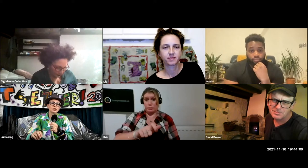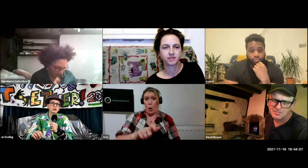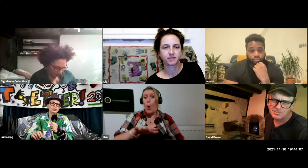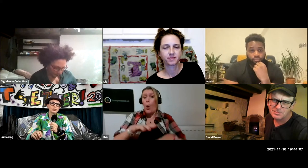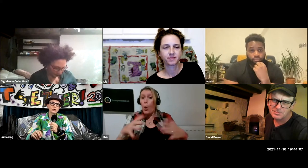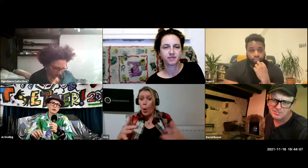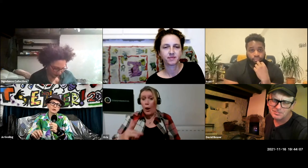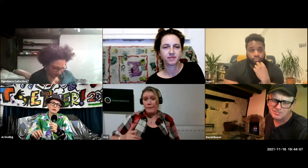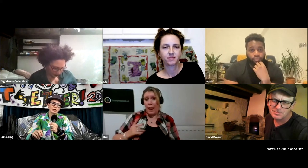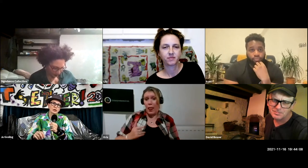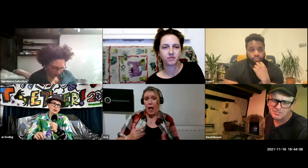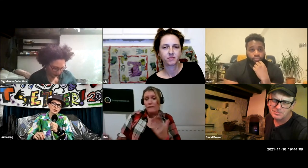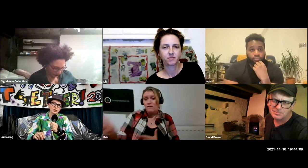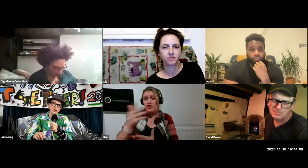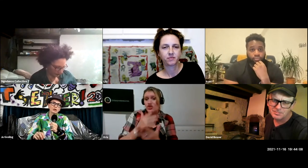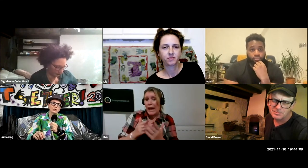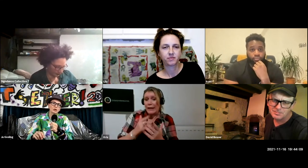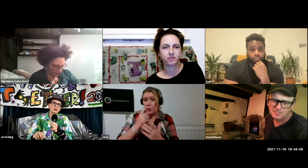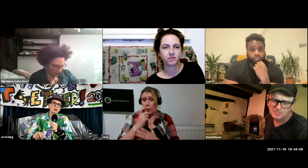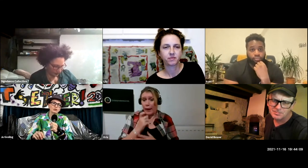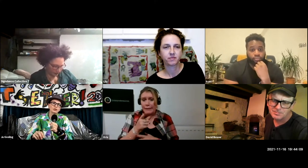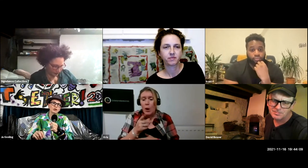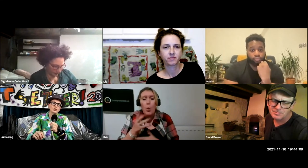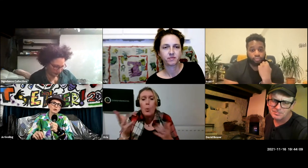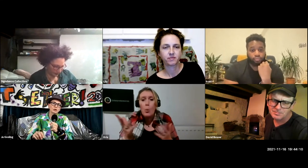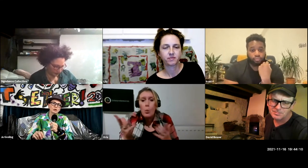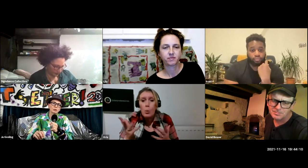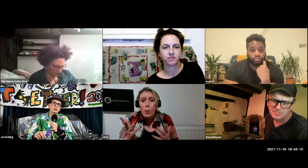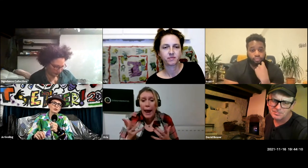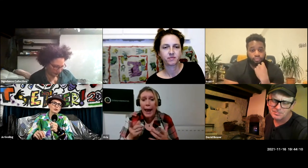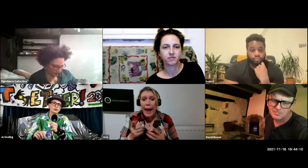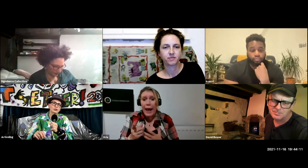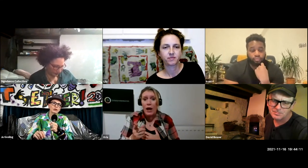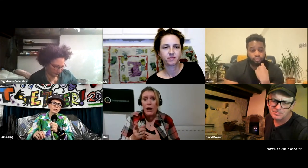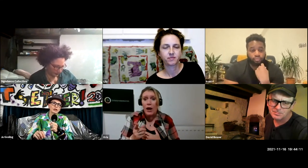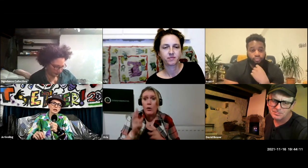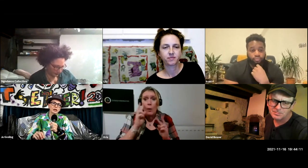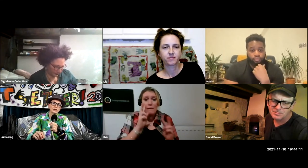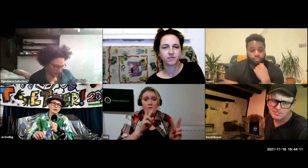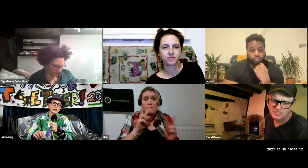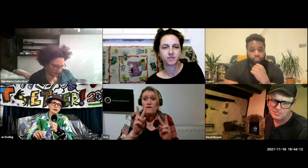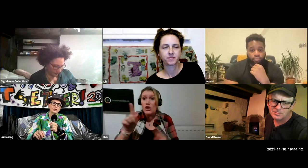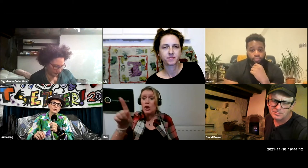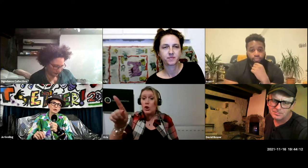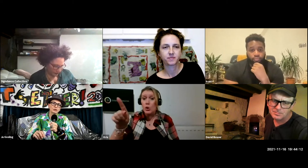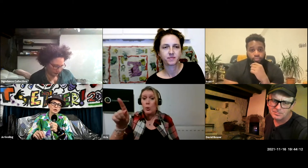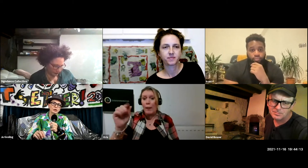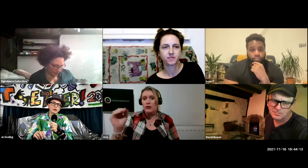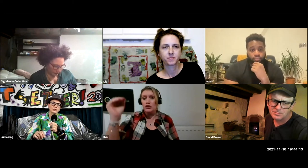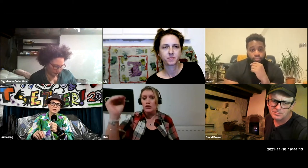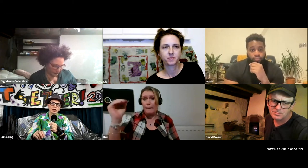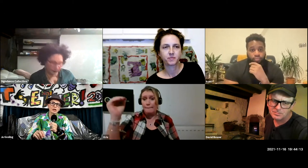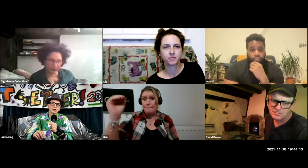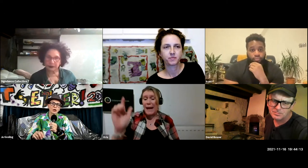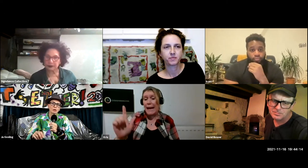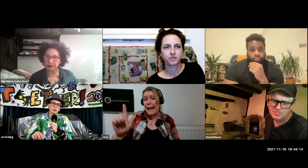to see the work in this state. To be invited into your homes. We do appreciate it so much.